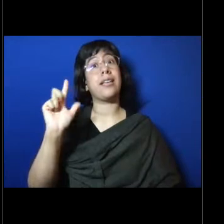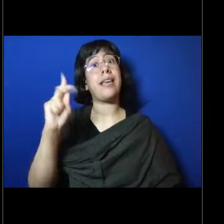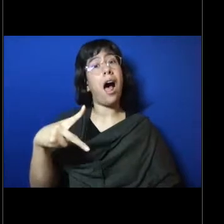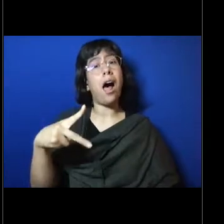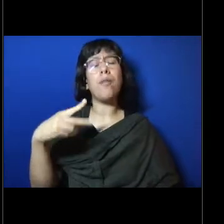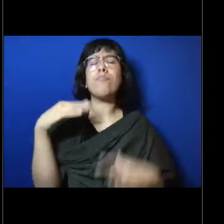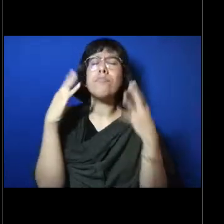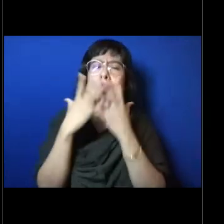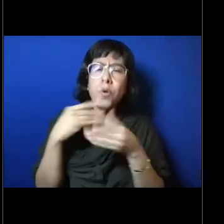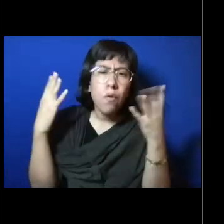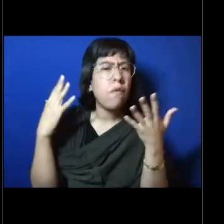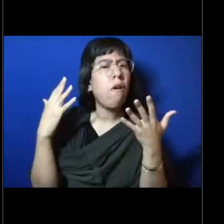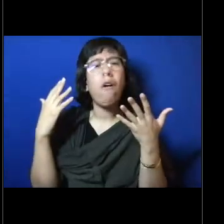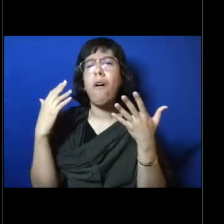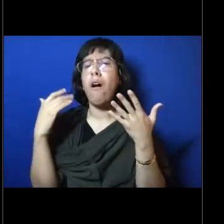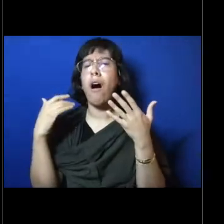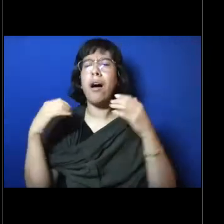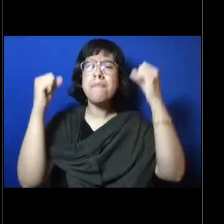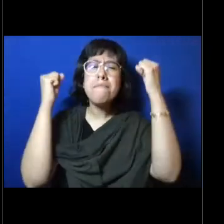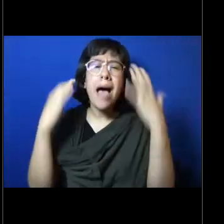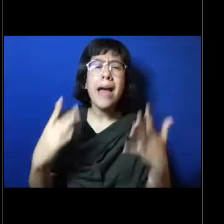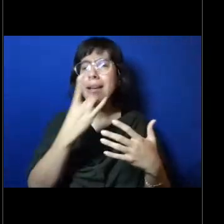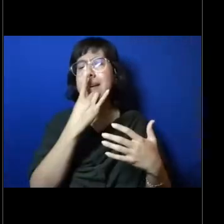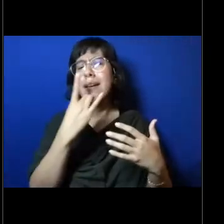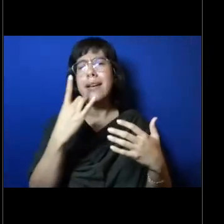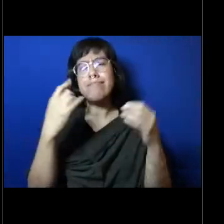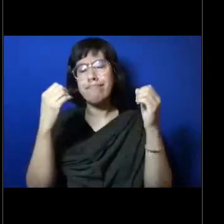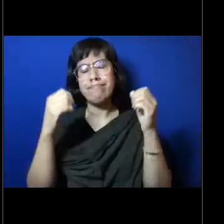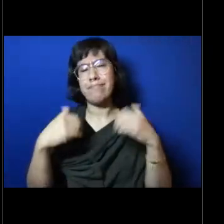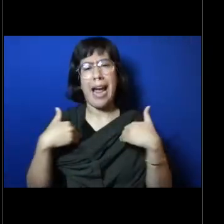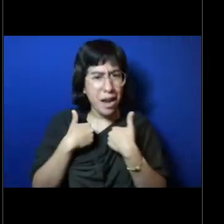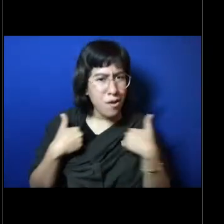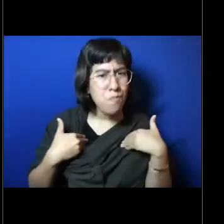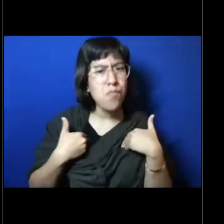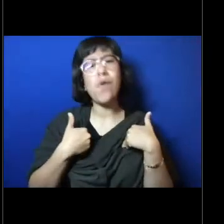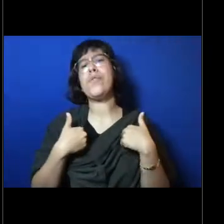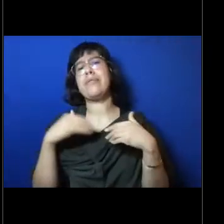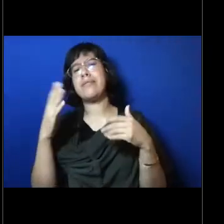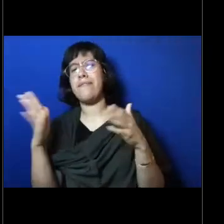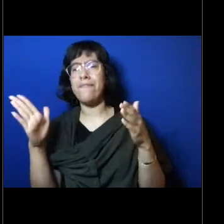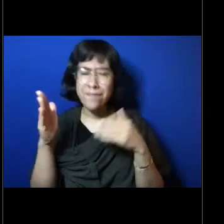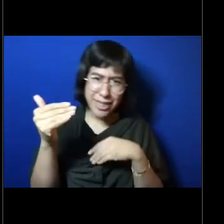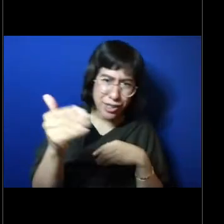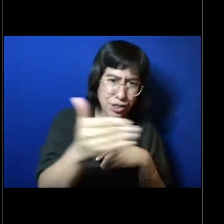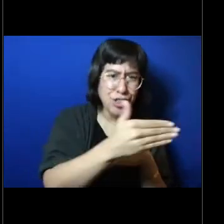they have an enormous amount of life on them, and they have a lot of different types of kelp